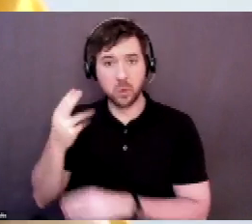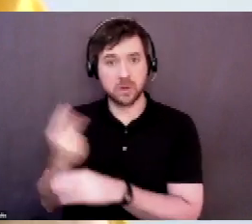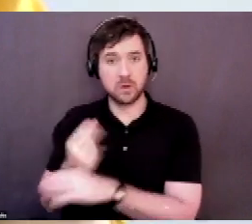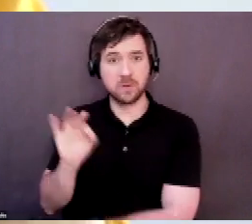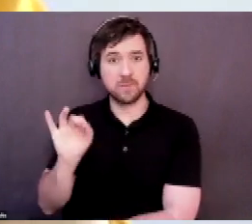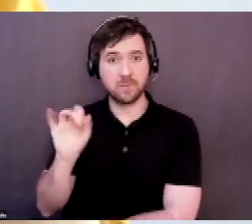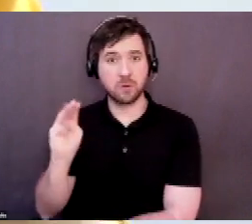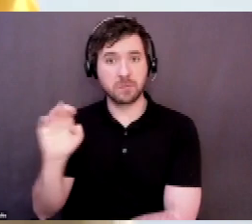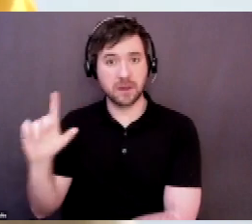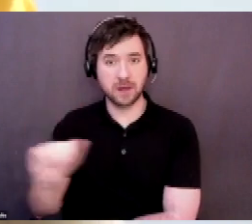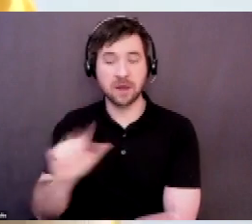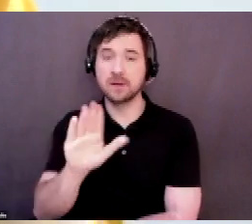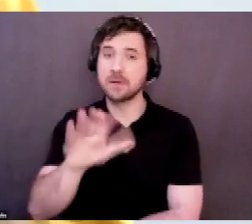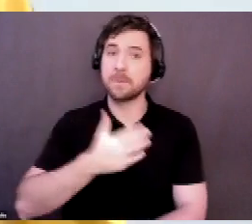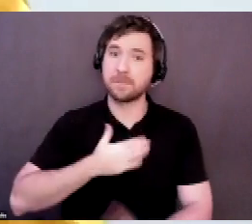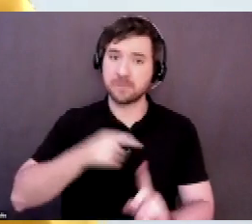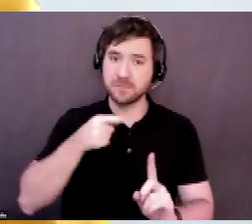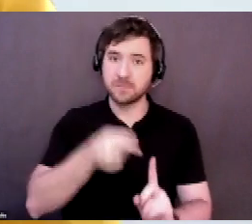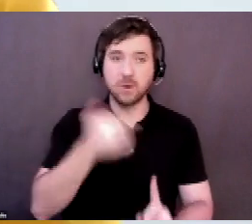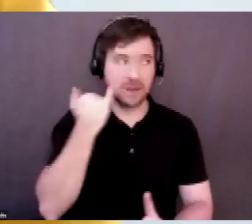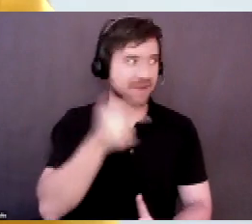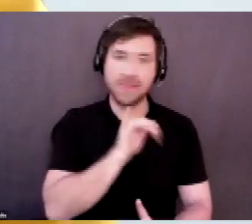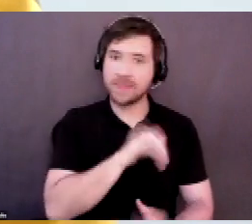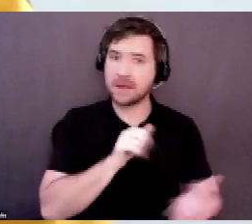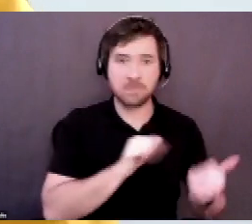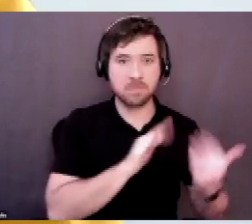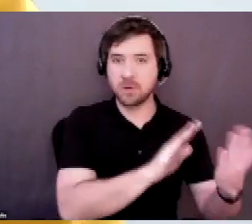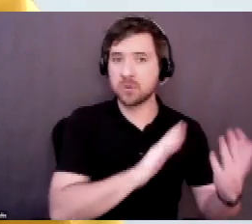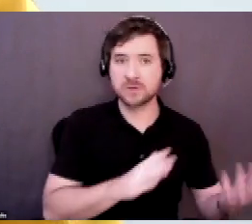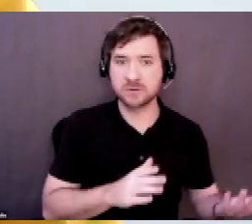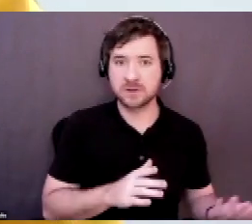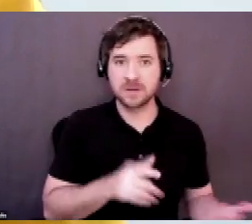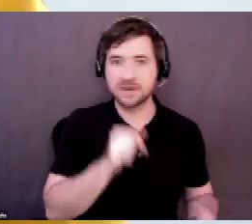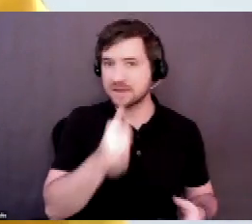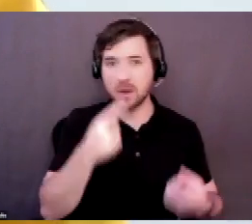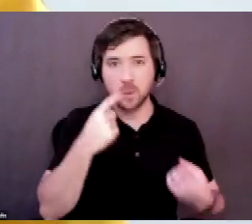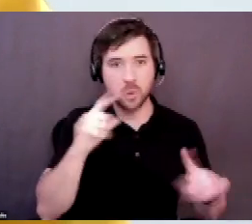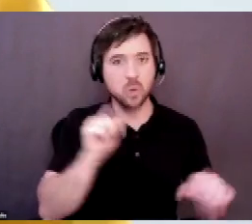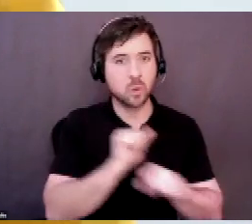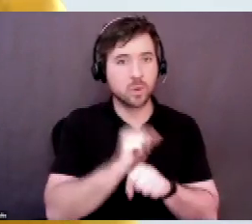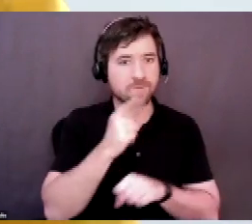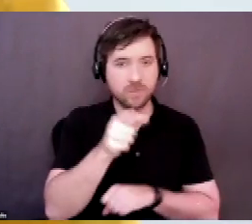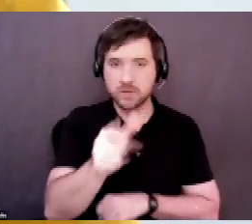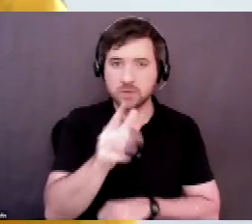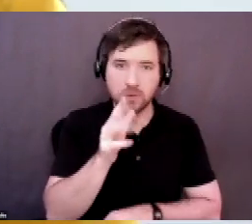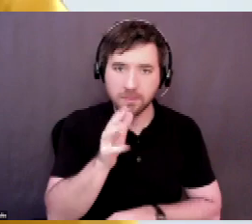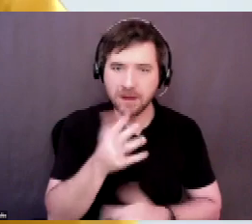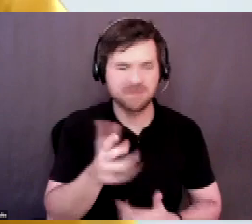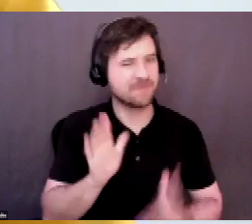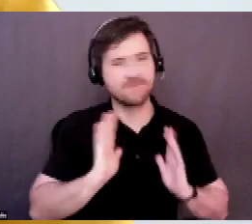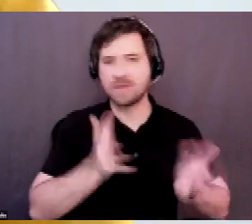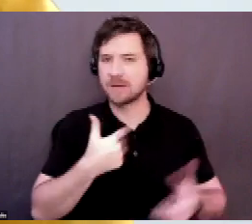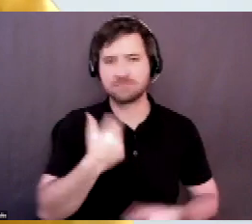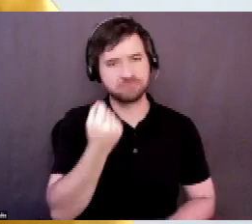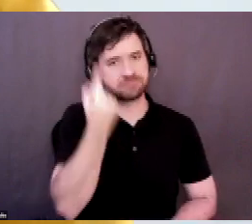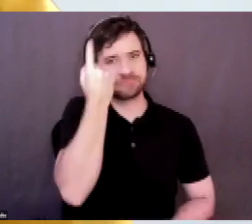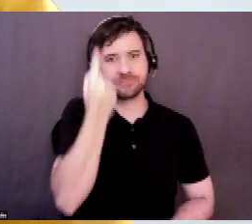So don't take this as like I'm saying, you have to breastfeed. Okay. So let me just what looking back, I think the way that I